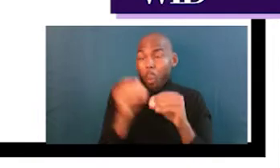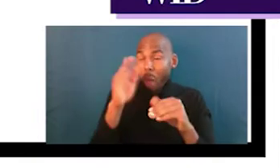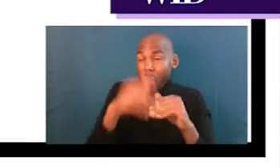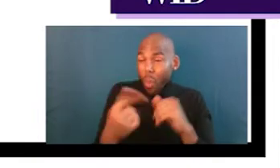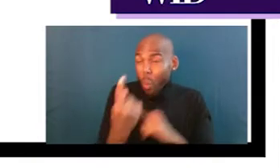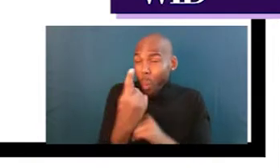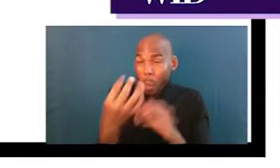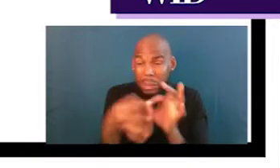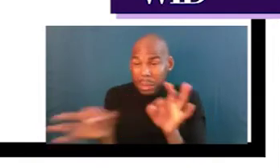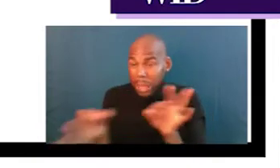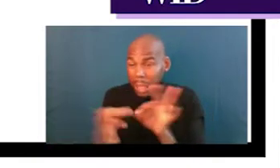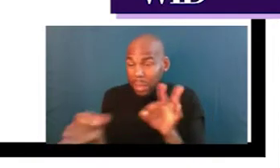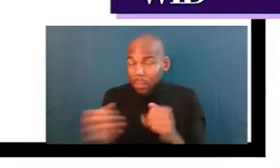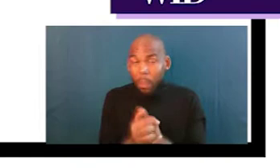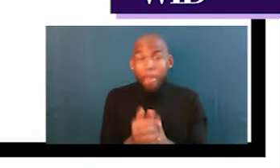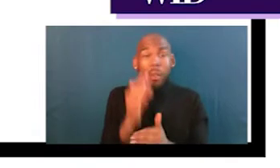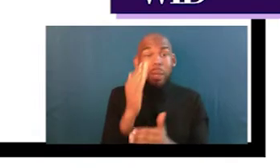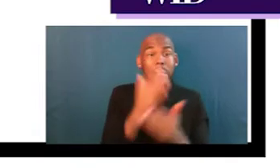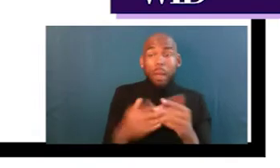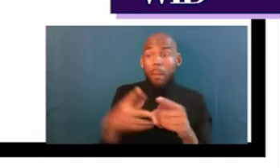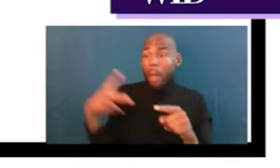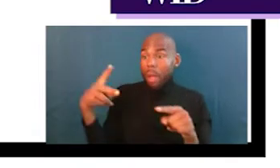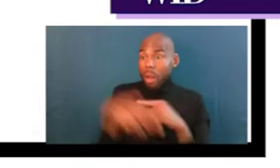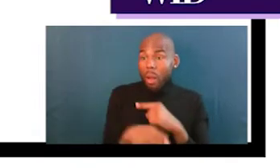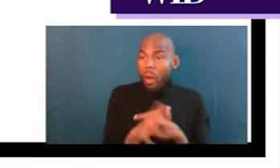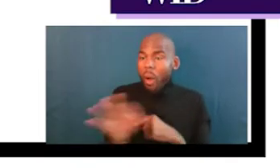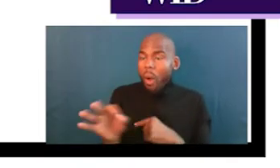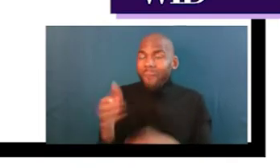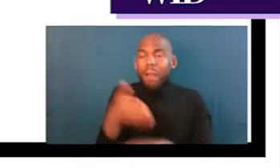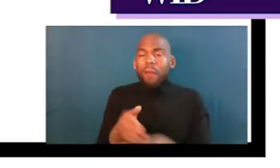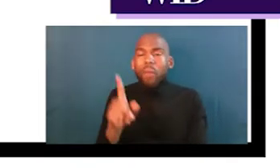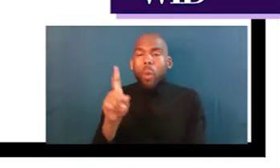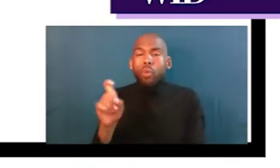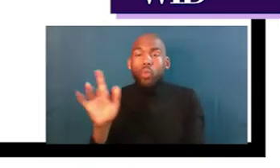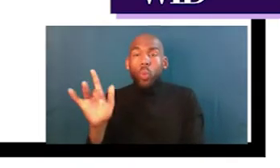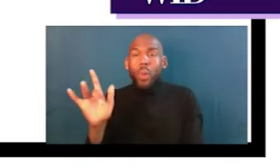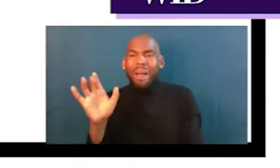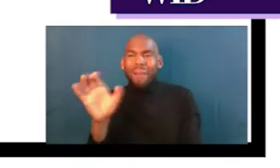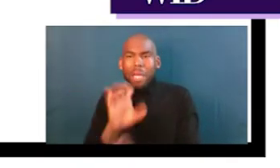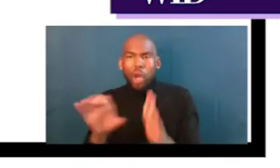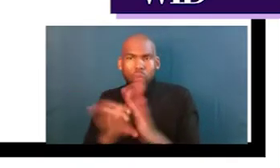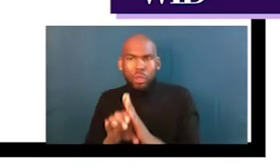screen readers will cut off alt text after 125 characters so it's advisable to keep it